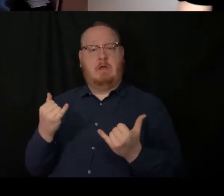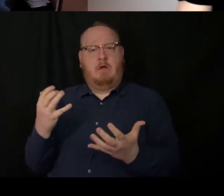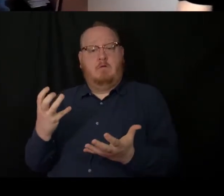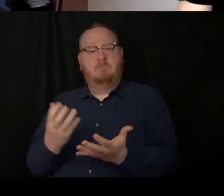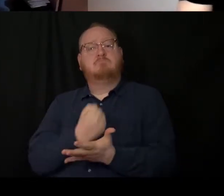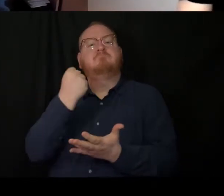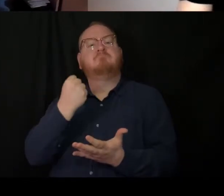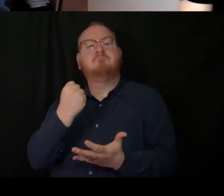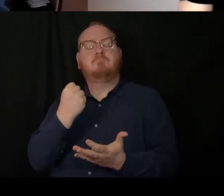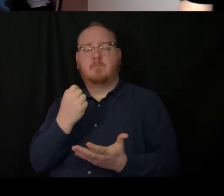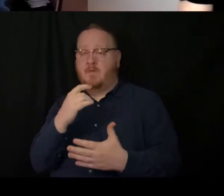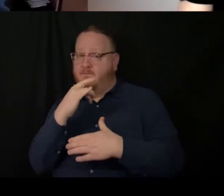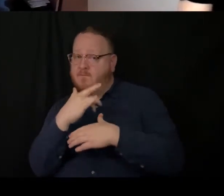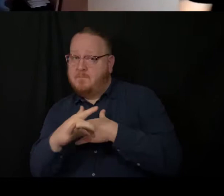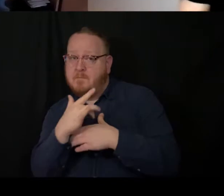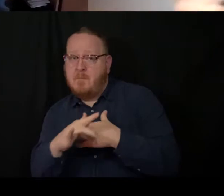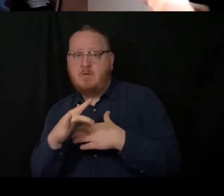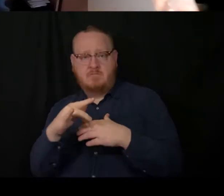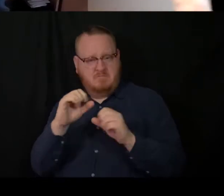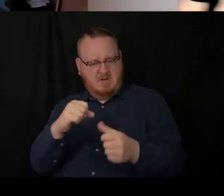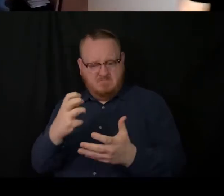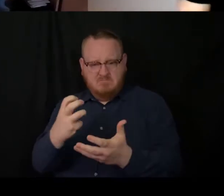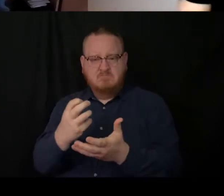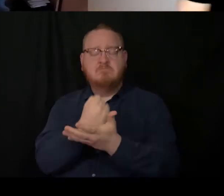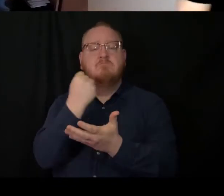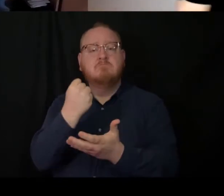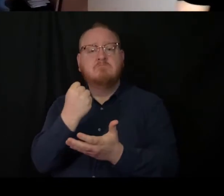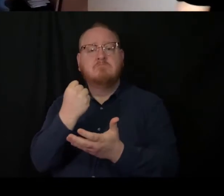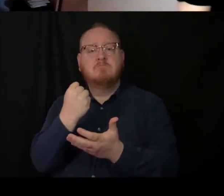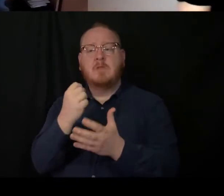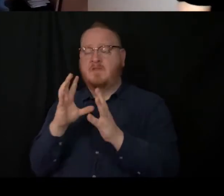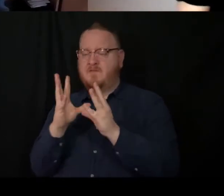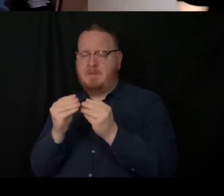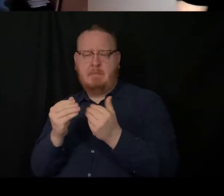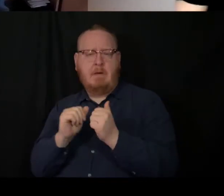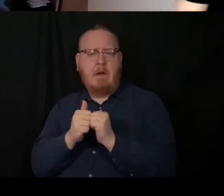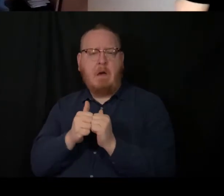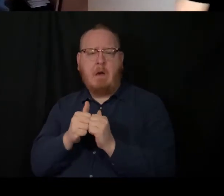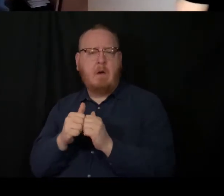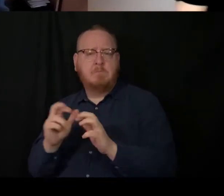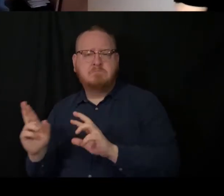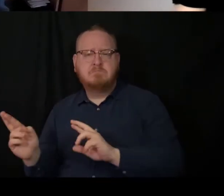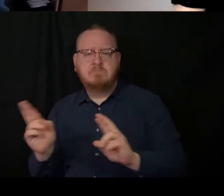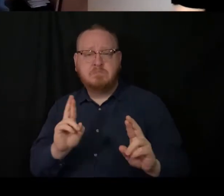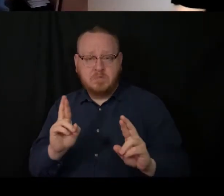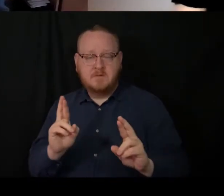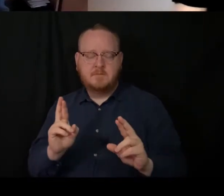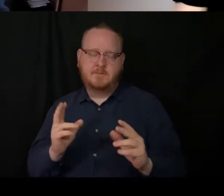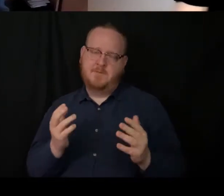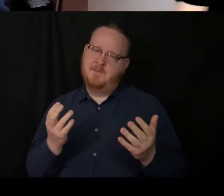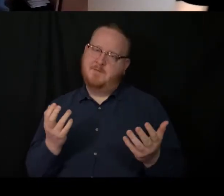families. And basically, you know, what they should be doing. So I'm hoping we can help with that.